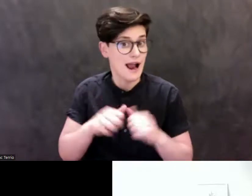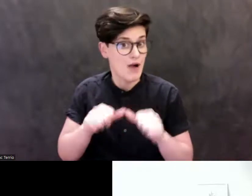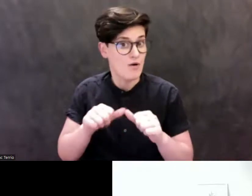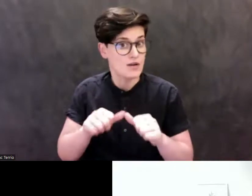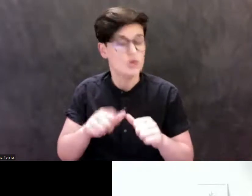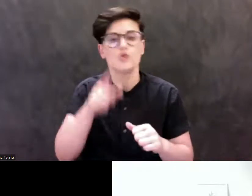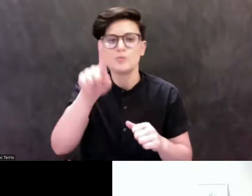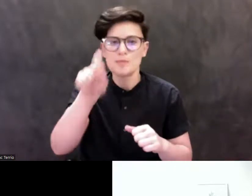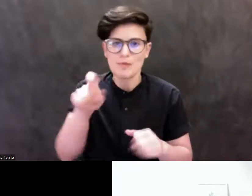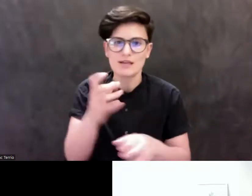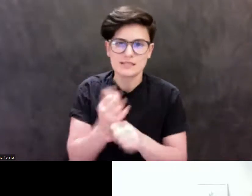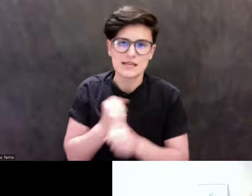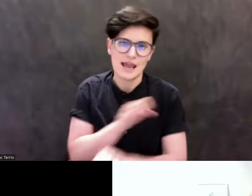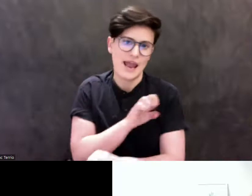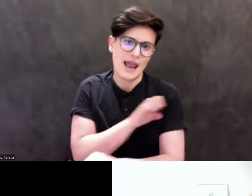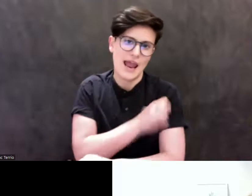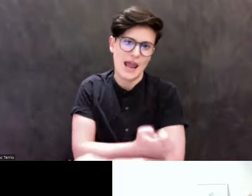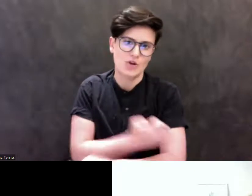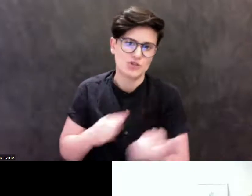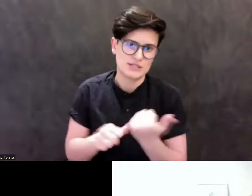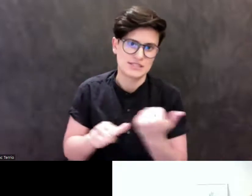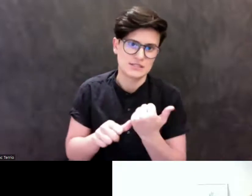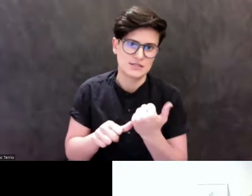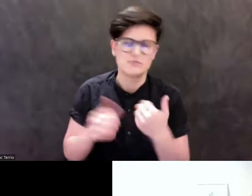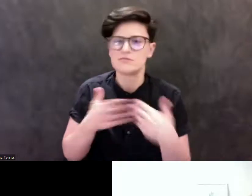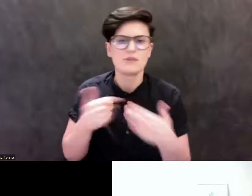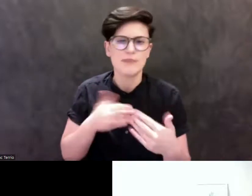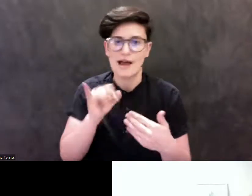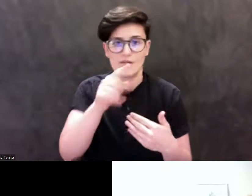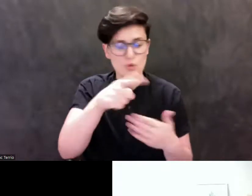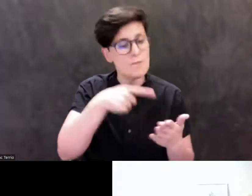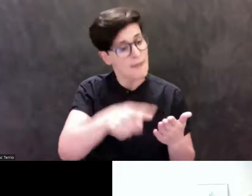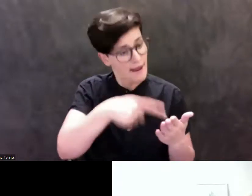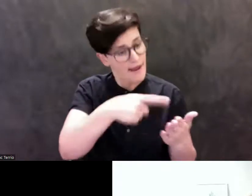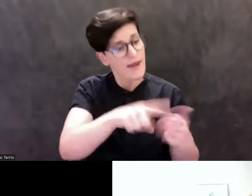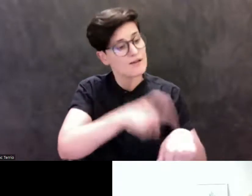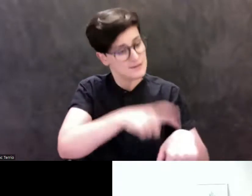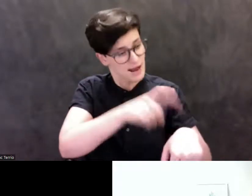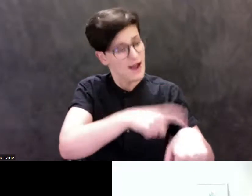Even if you make your payments every month and you don't get energy assistance, they